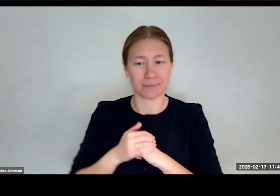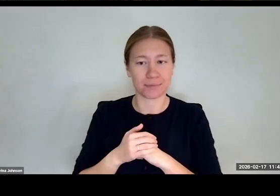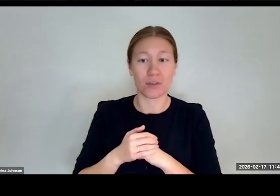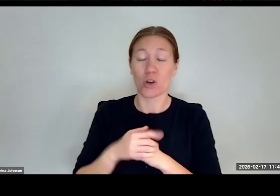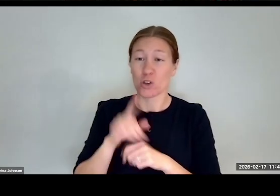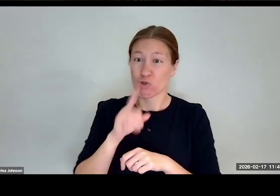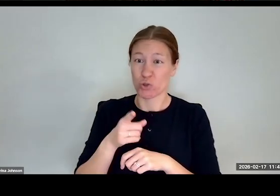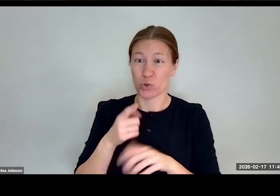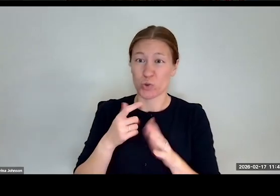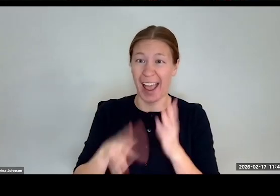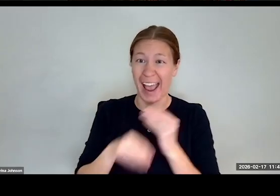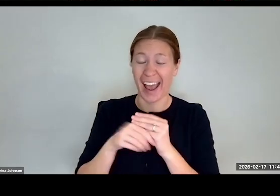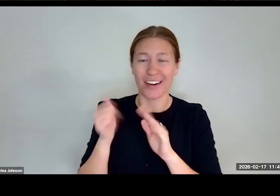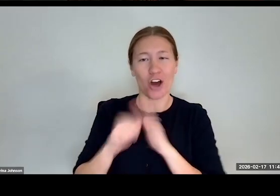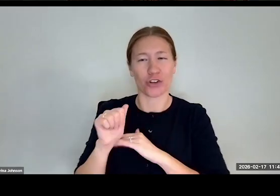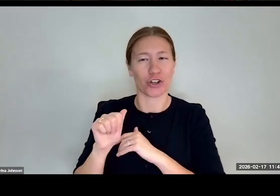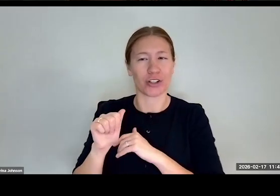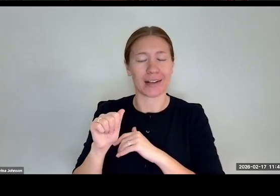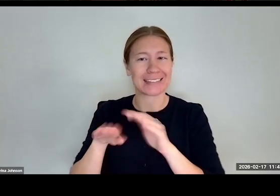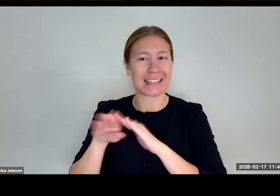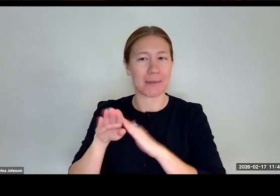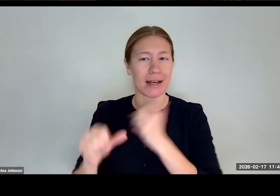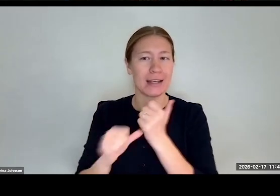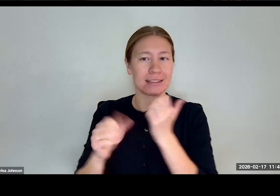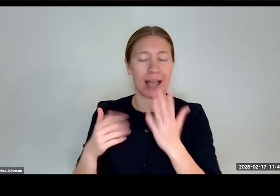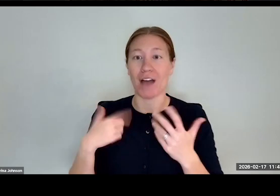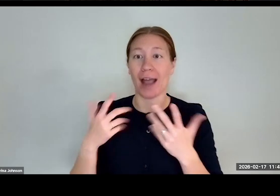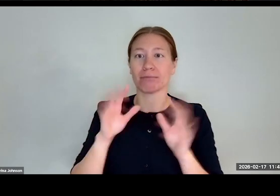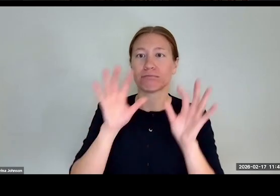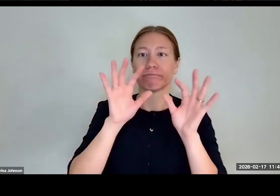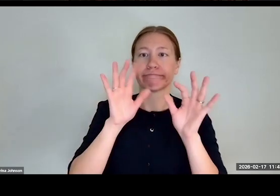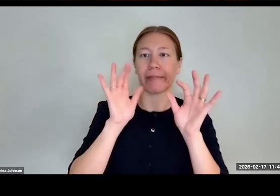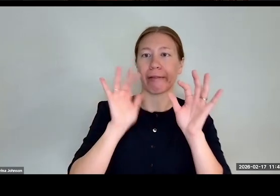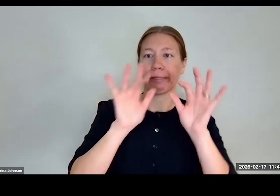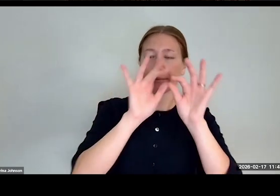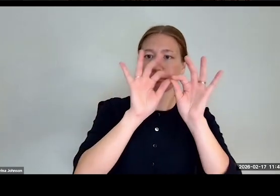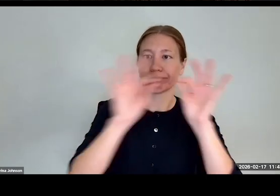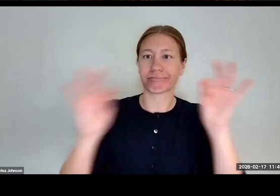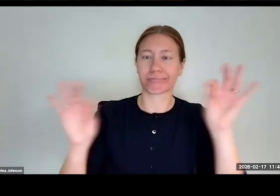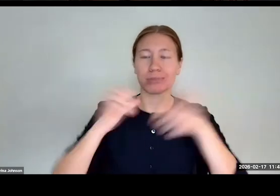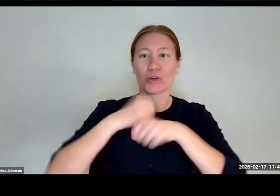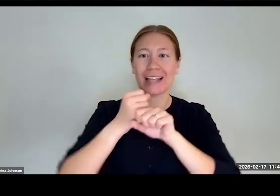If I just draw a text box on here and write in some words and style it to look like a title, assistive technology is not going